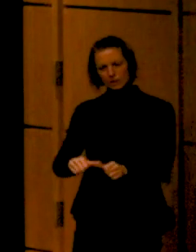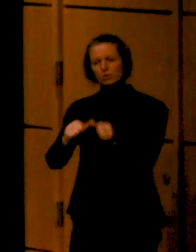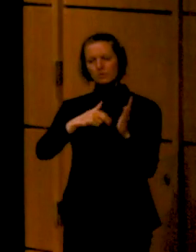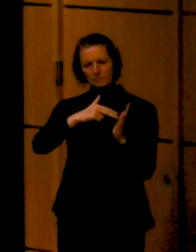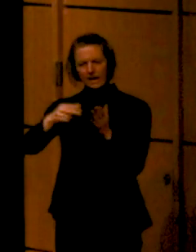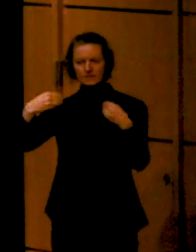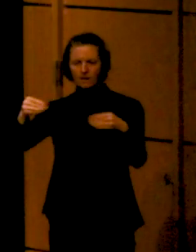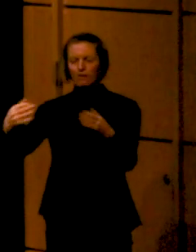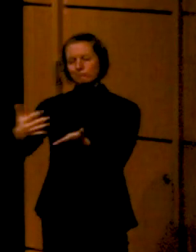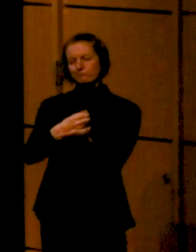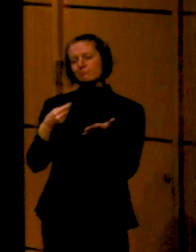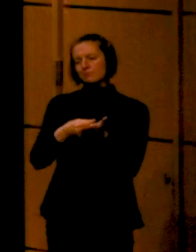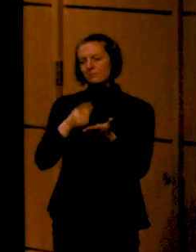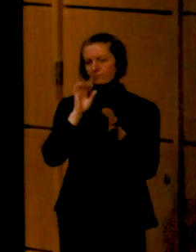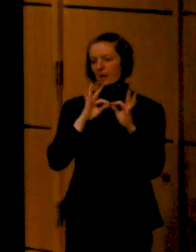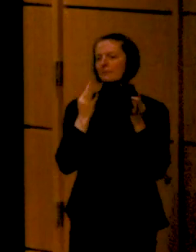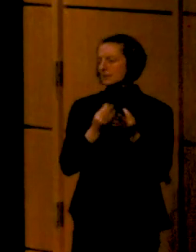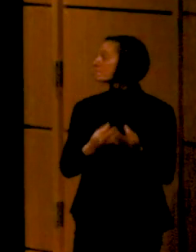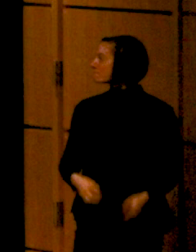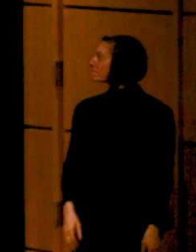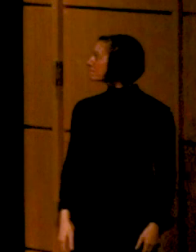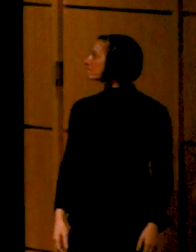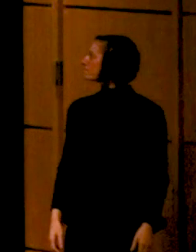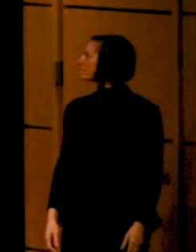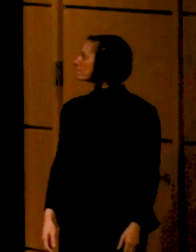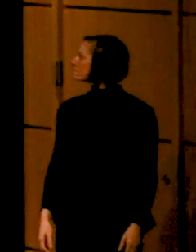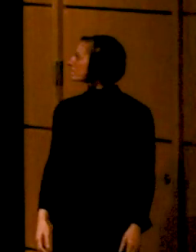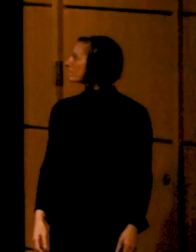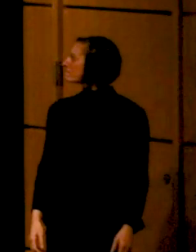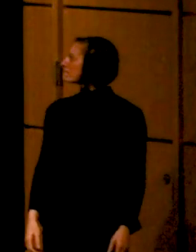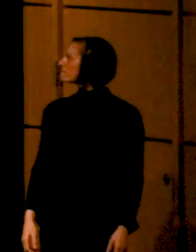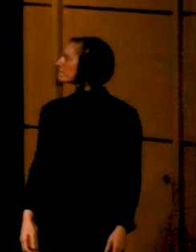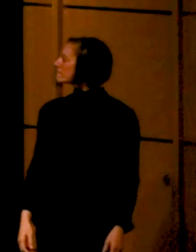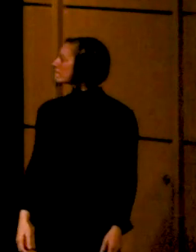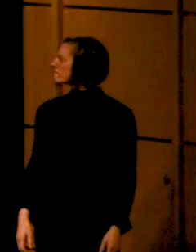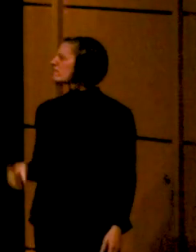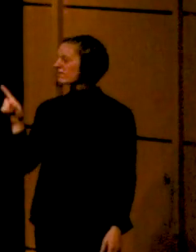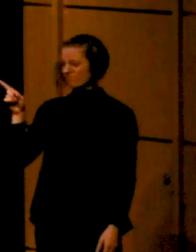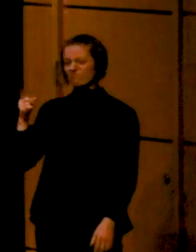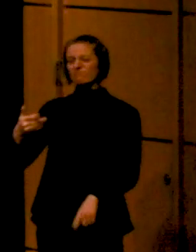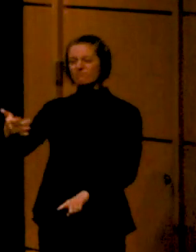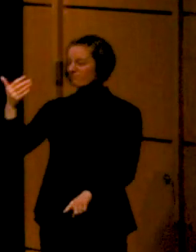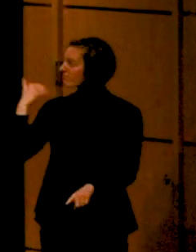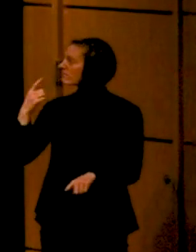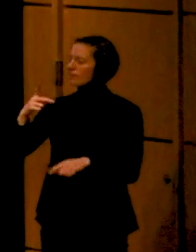And I'm going to show you just one more from this very early epic, and by Portland artists,